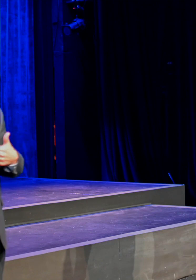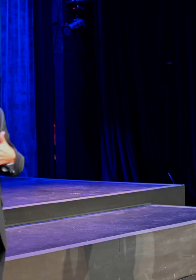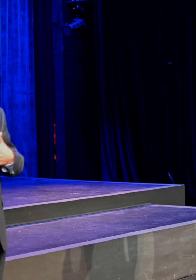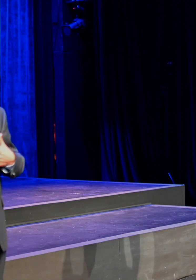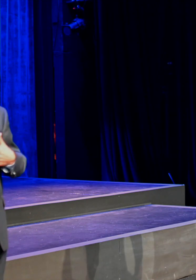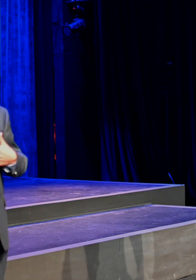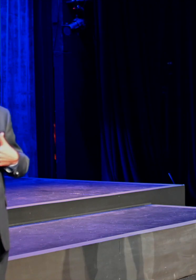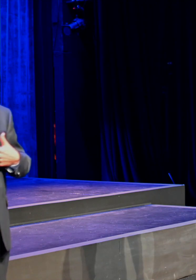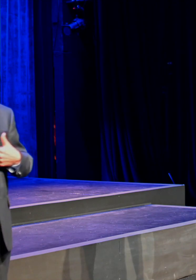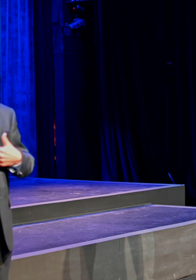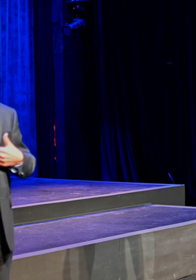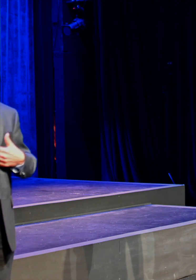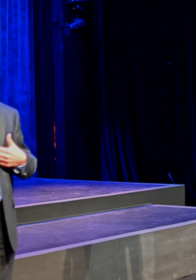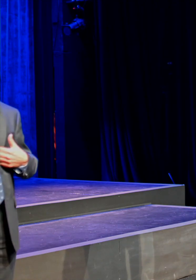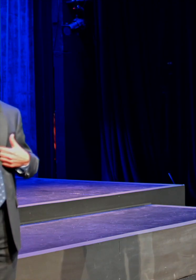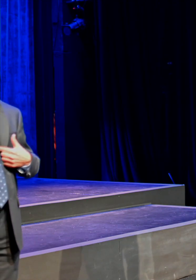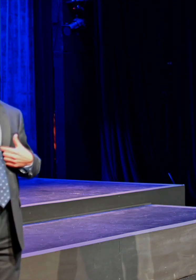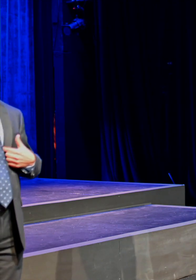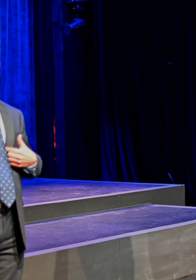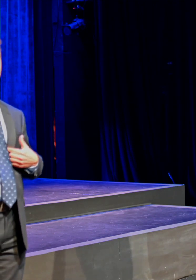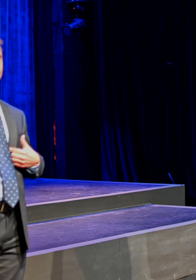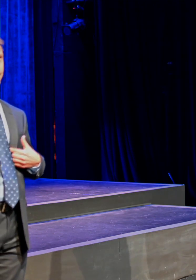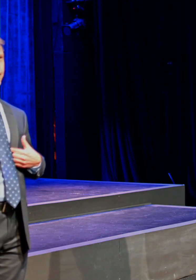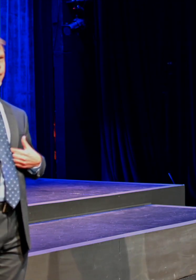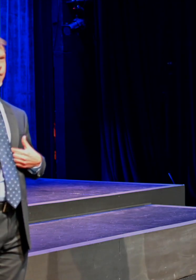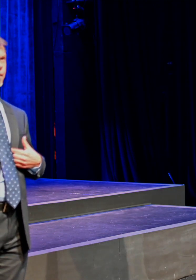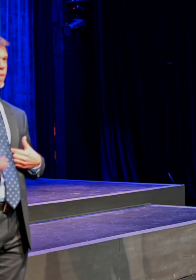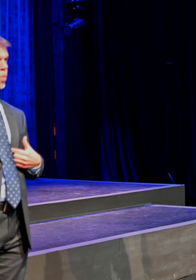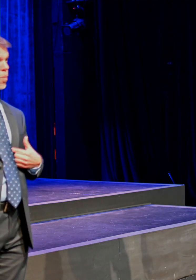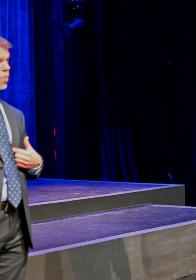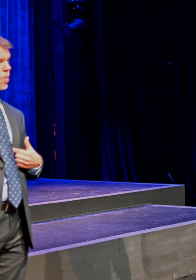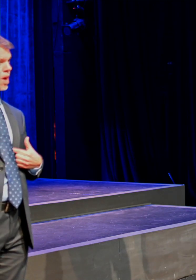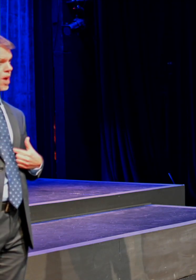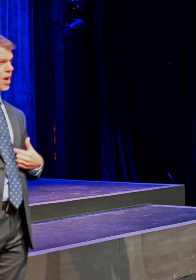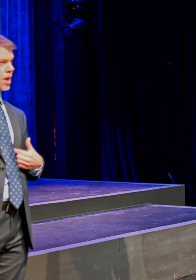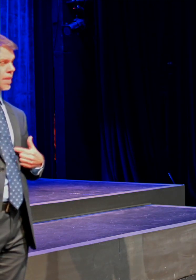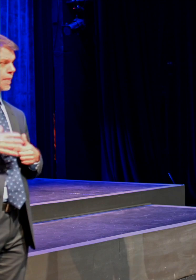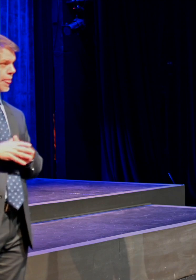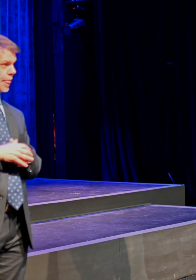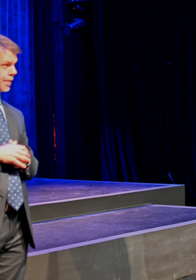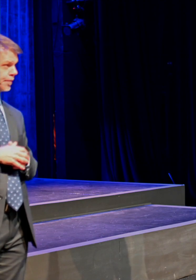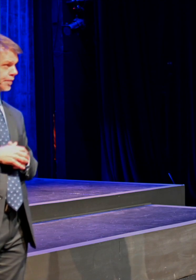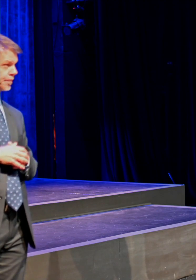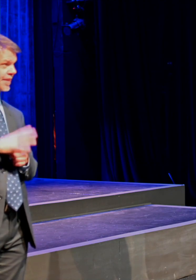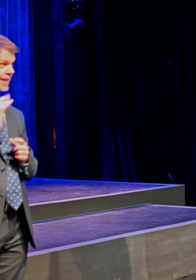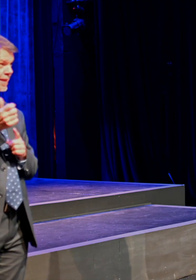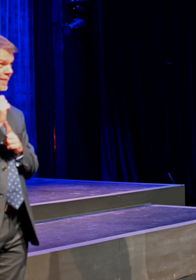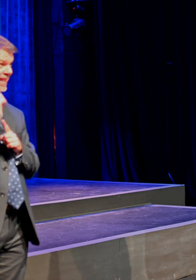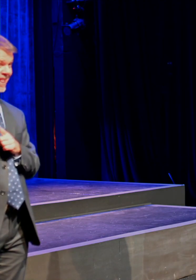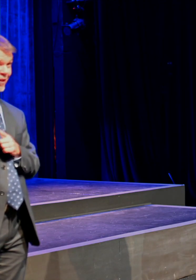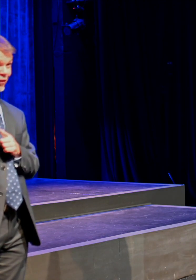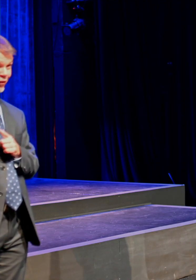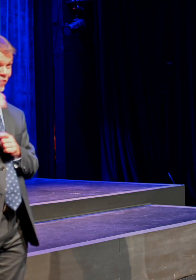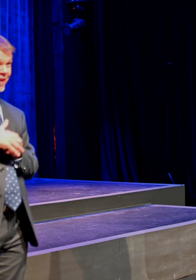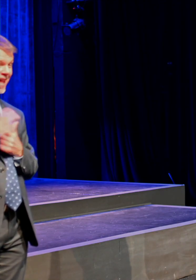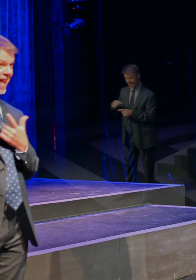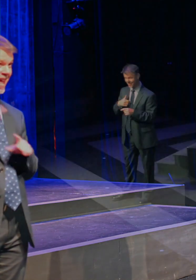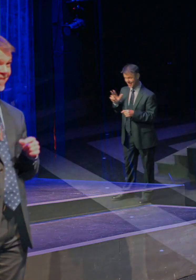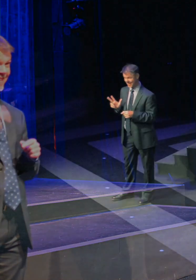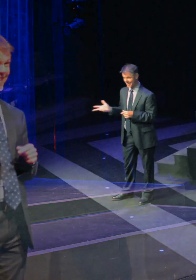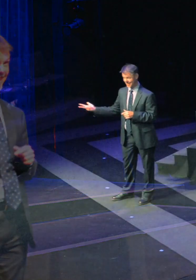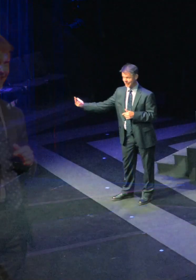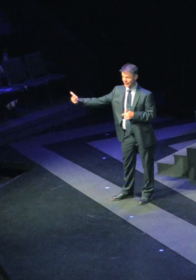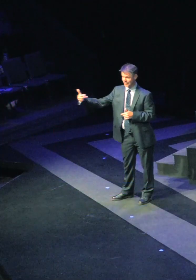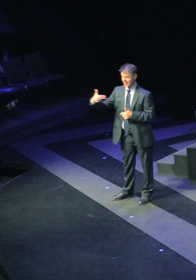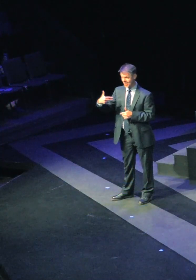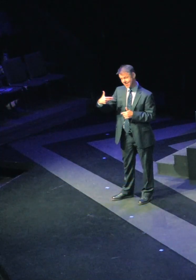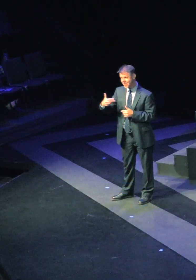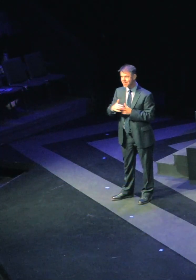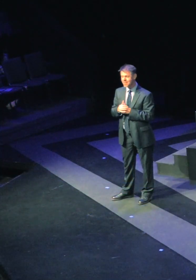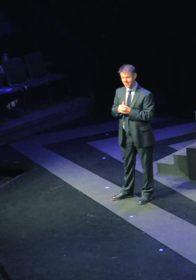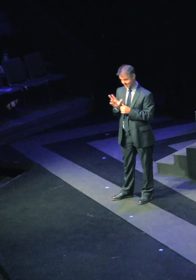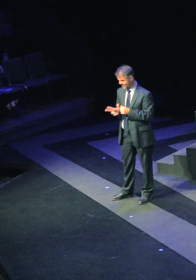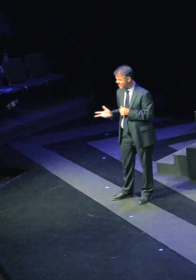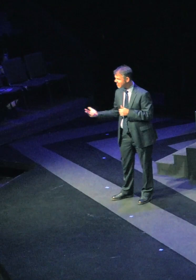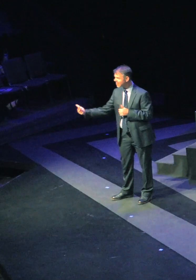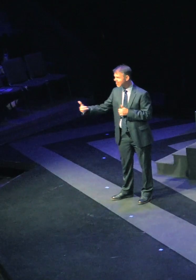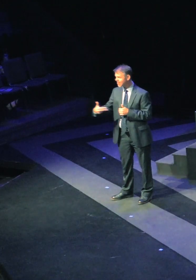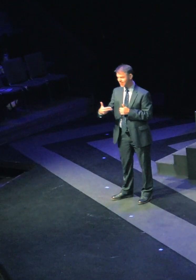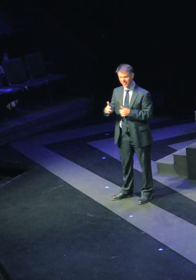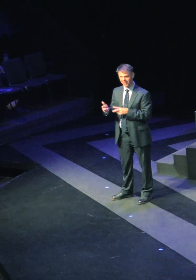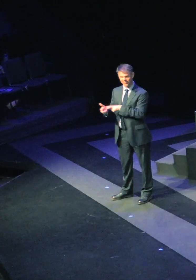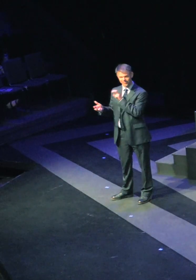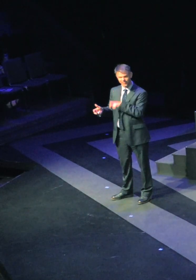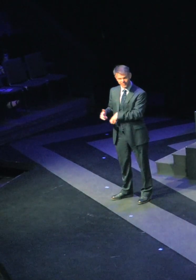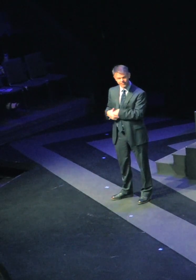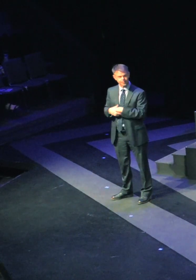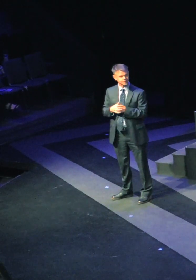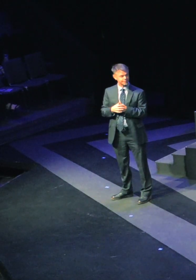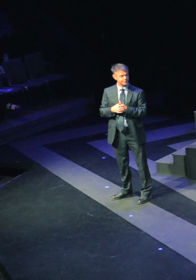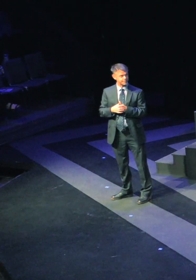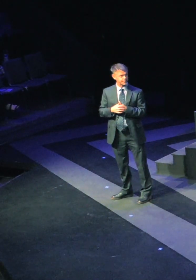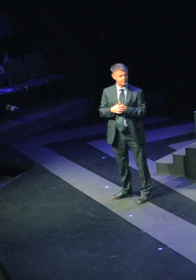me? 10 minutes later when he turned around and stopped he got out the car and I looked at him